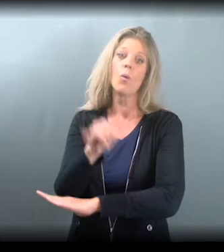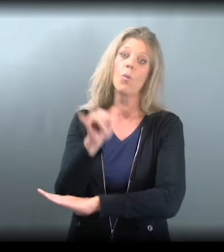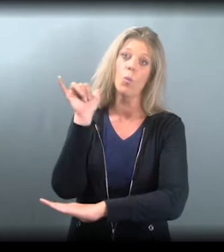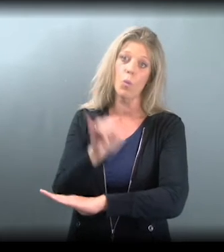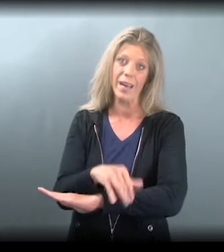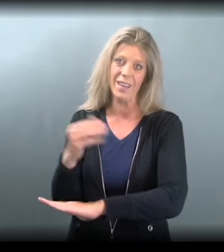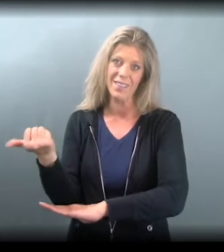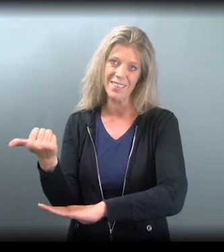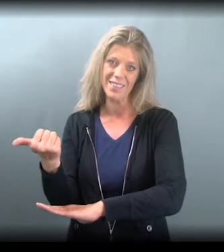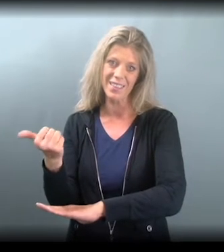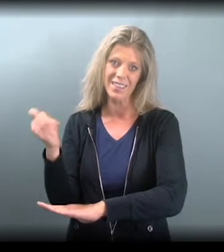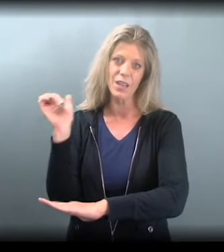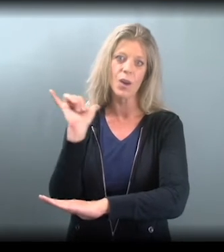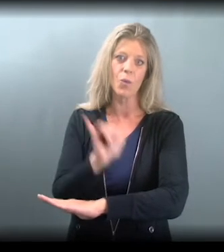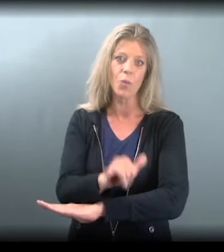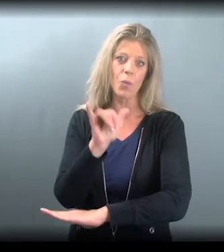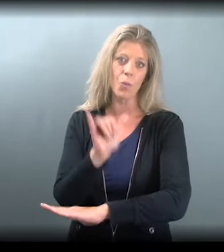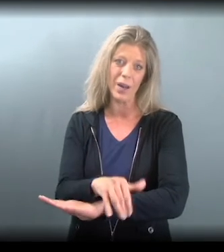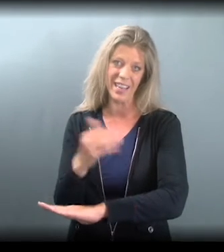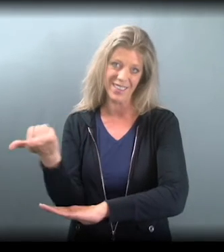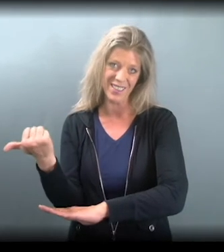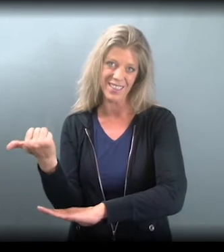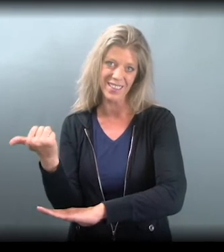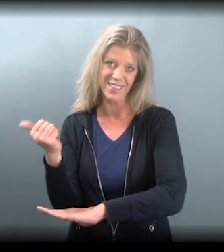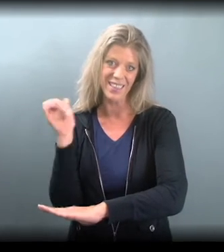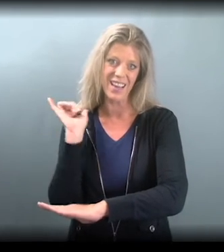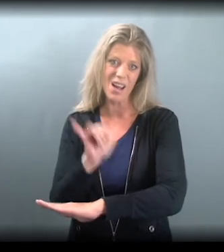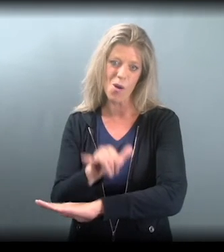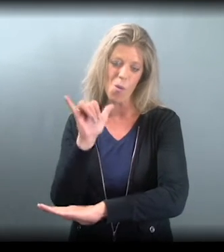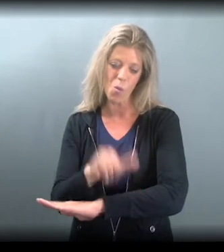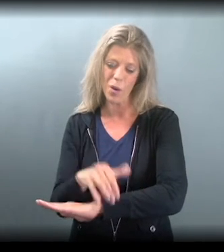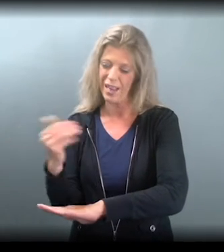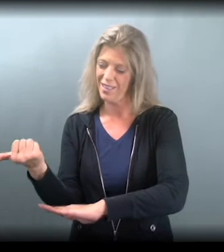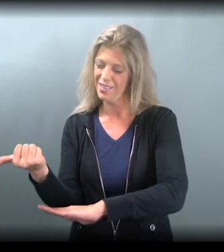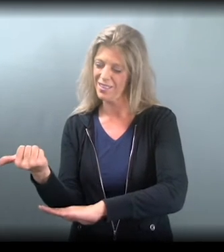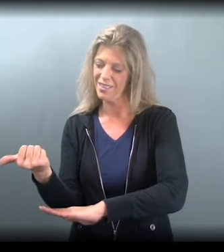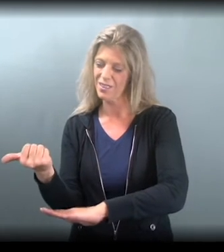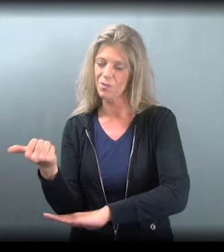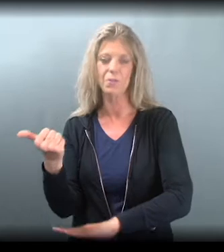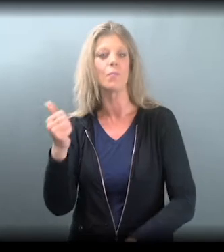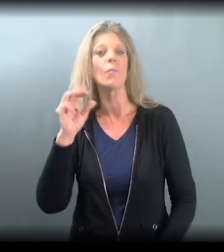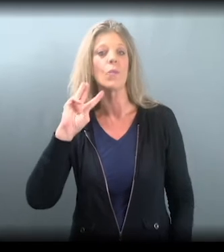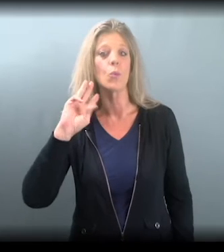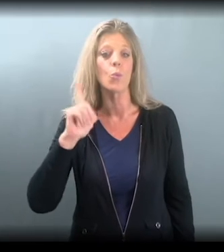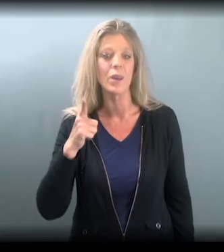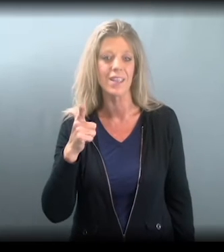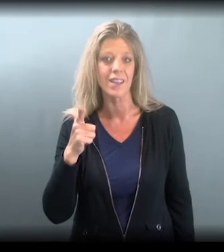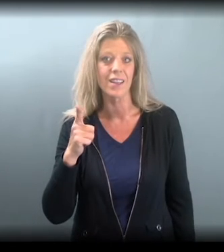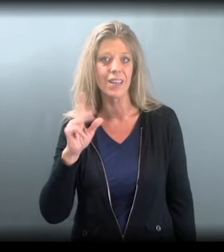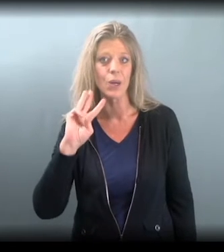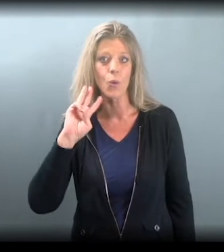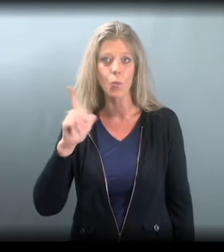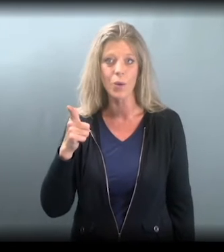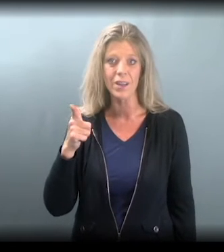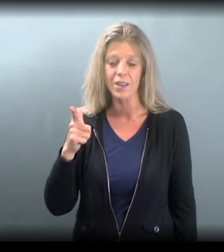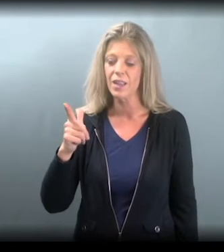WHALES WILL